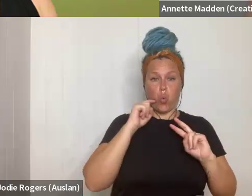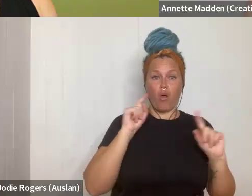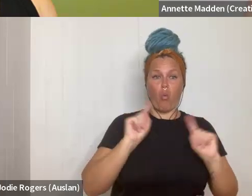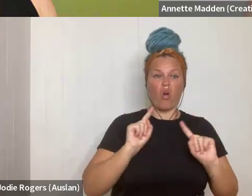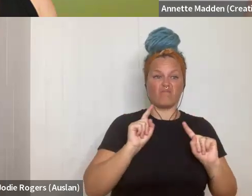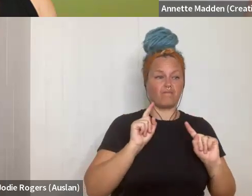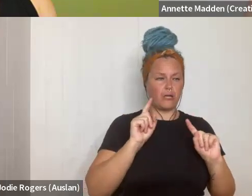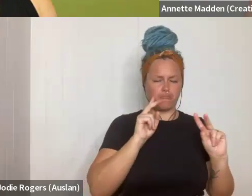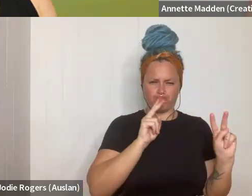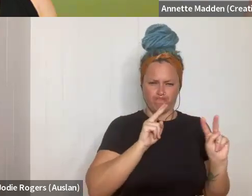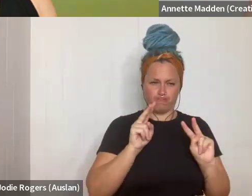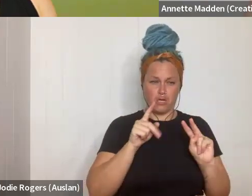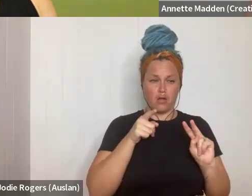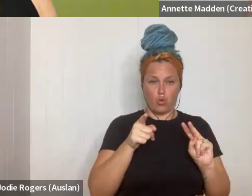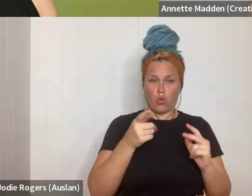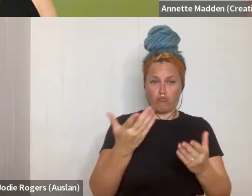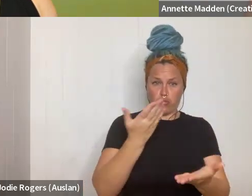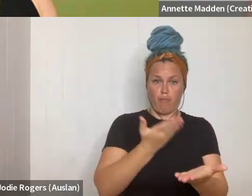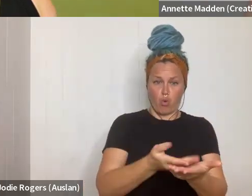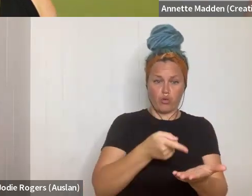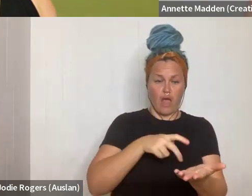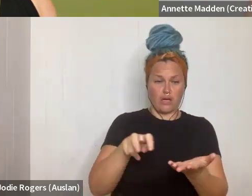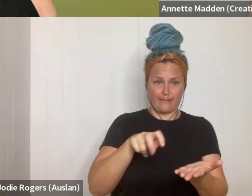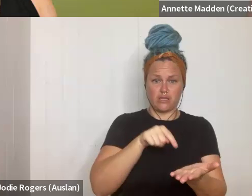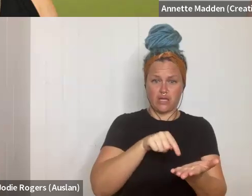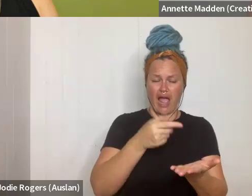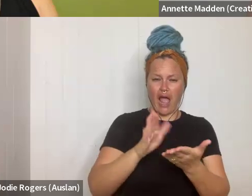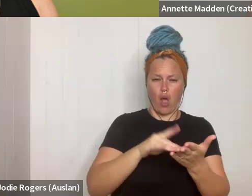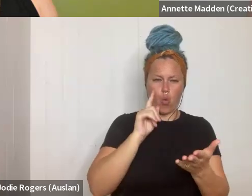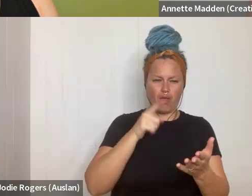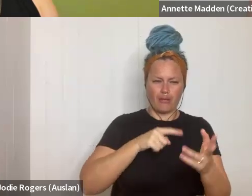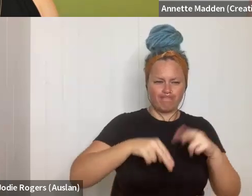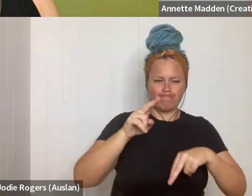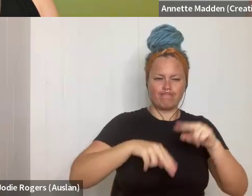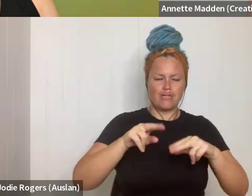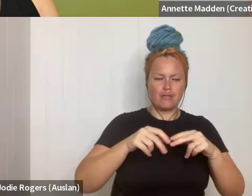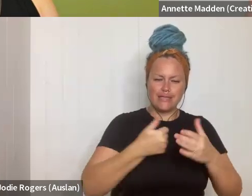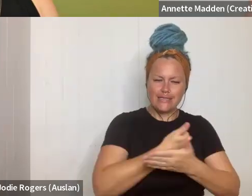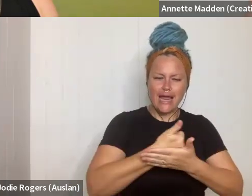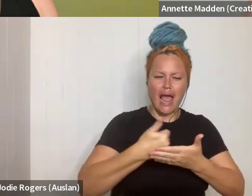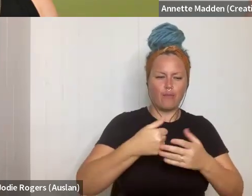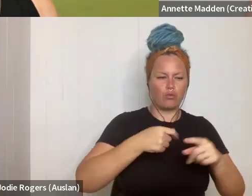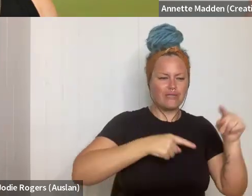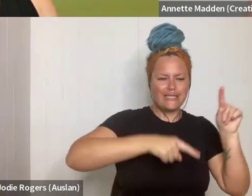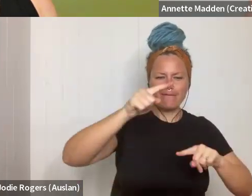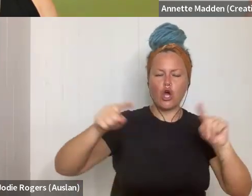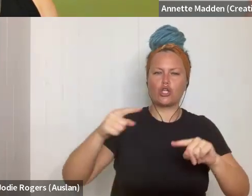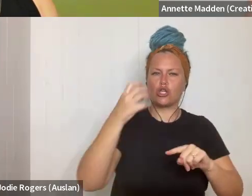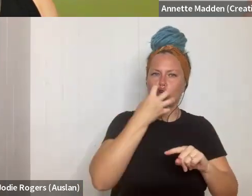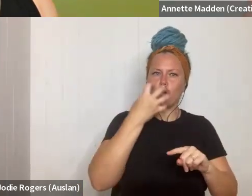Ultimately, assessors are going to be looking at how does this proposed activity contribute